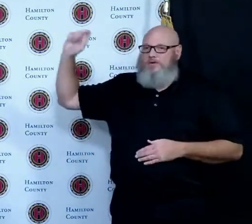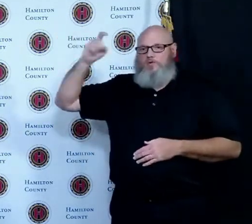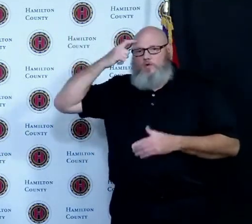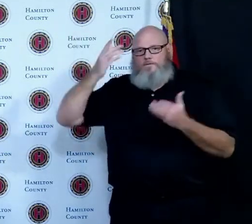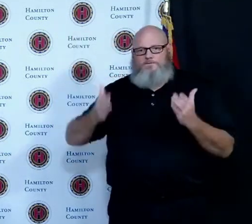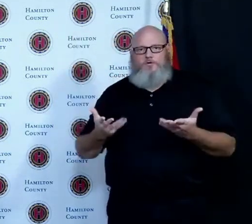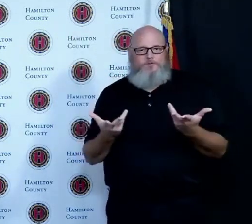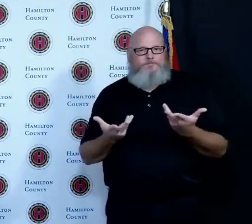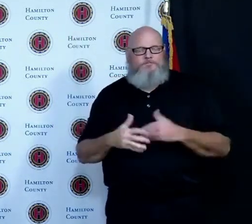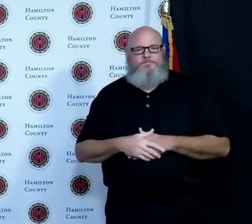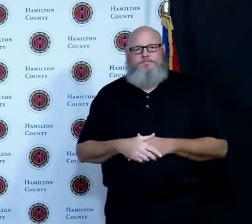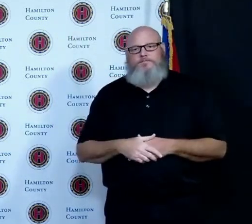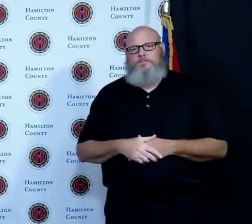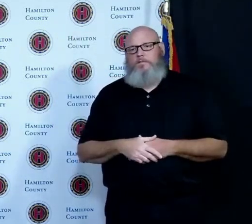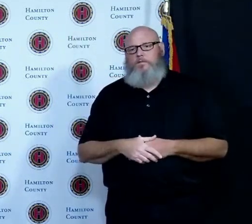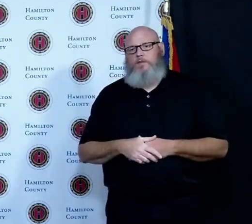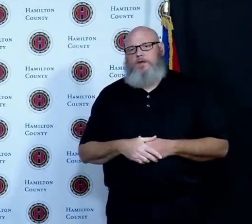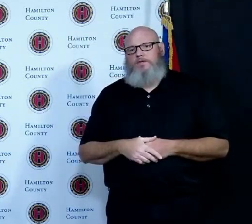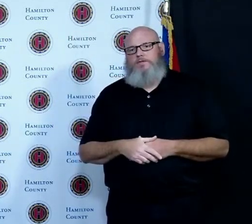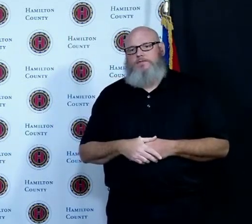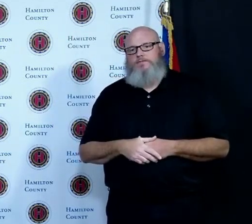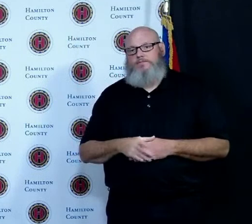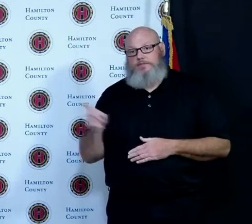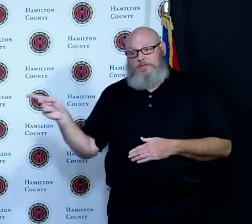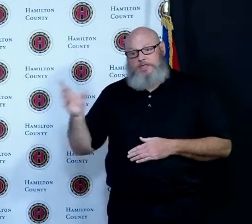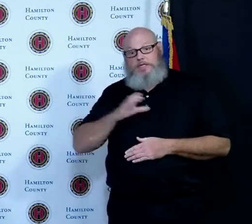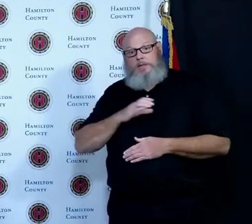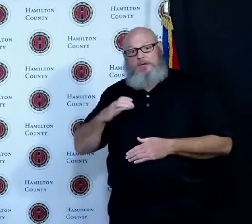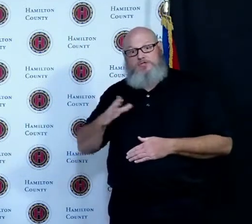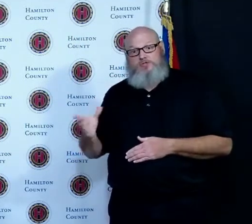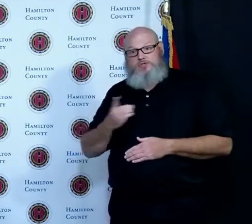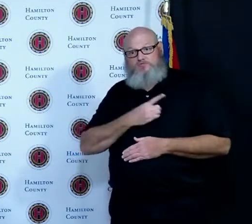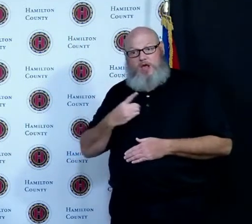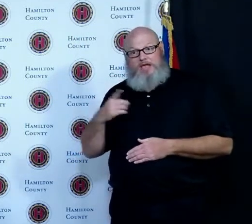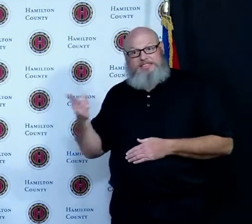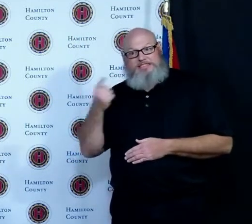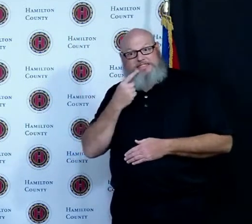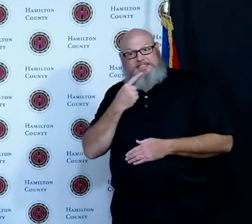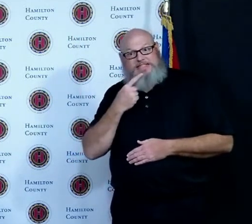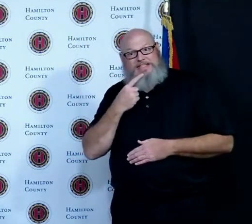see more doses come as additional vaccines become available as production ramps up